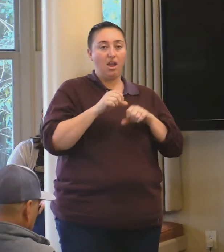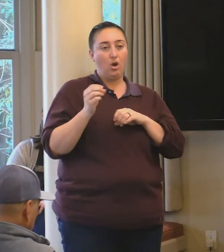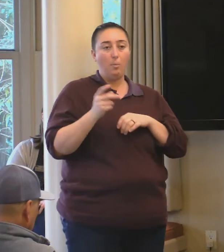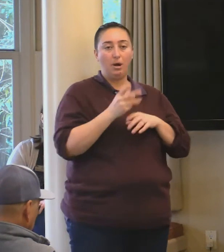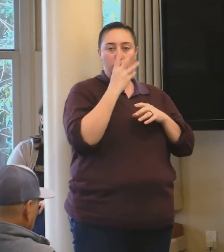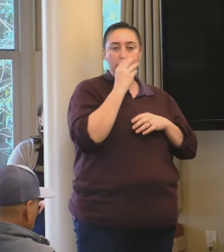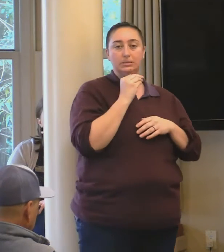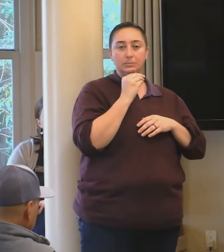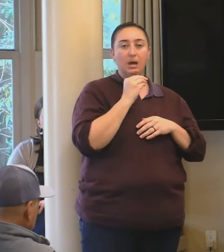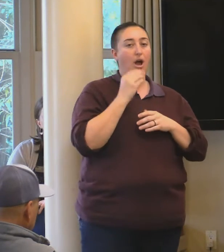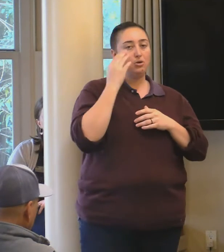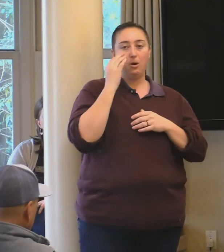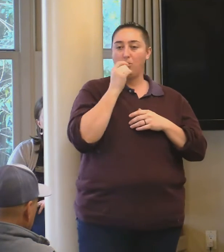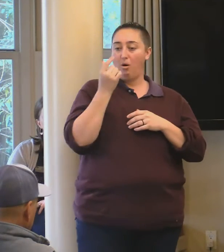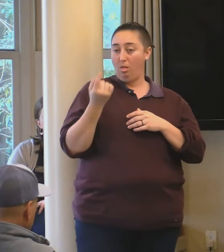middle of the night and illipe able to go back to sleep.